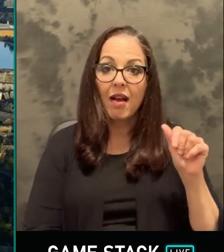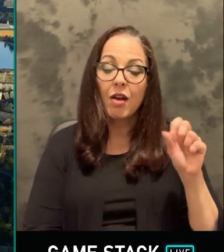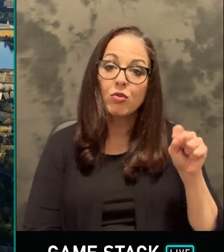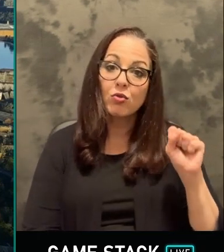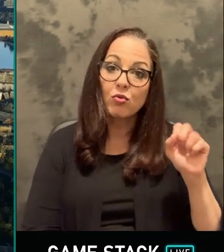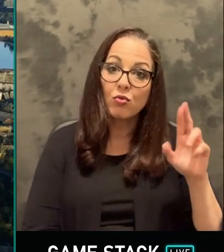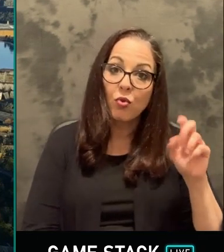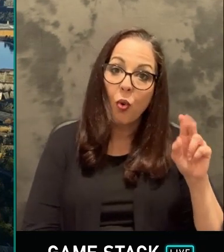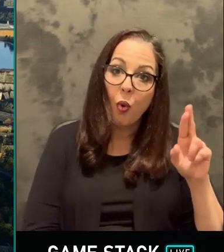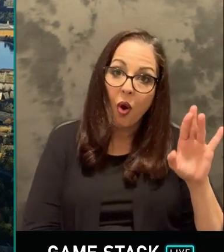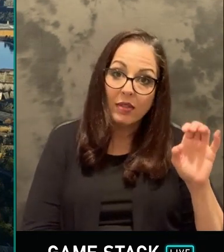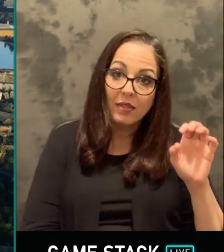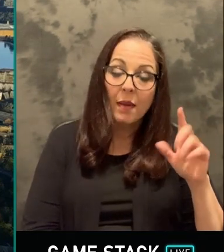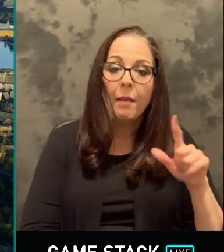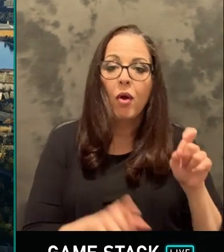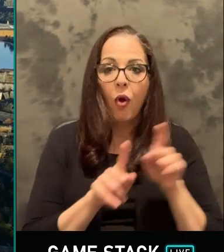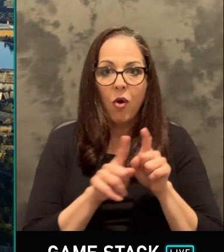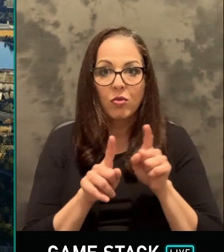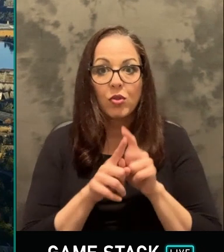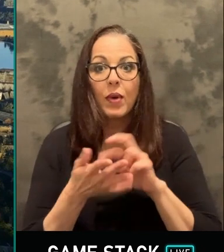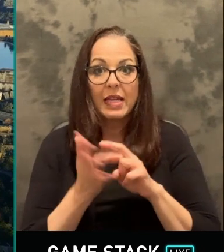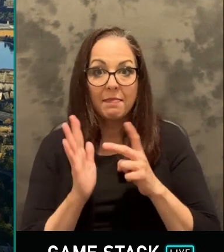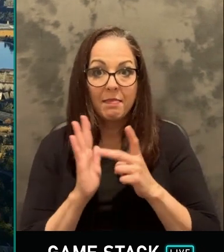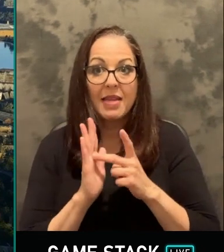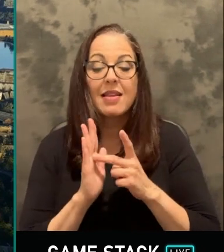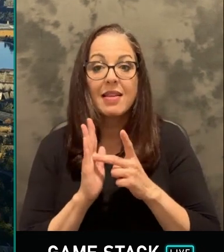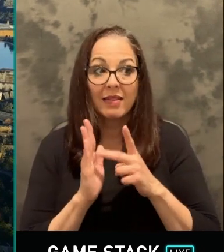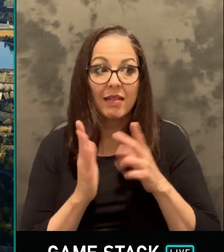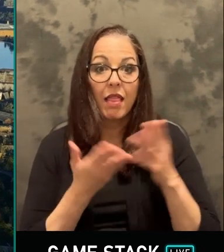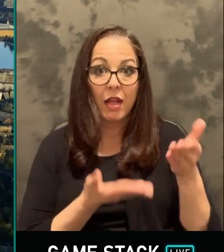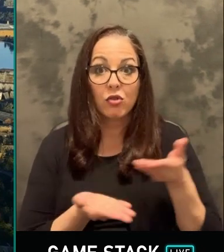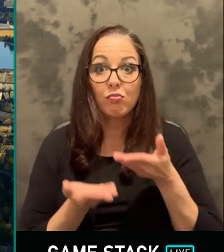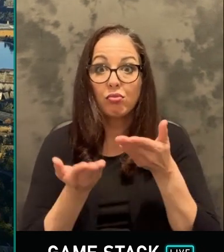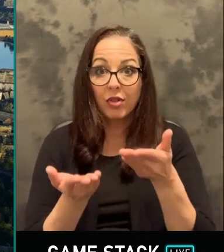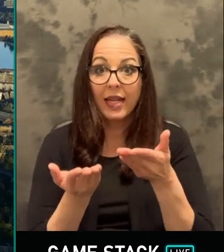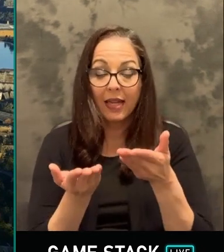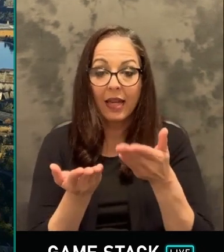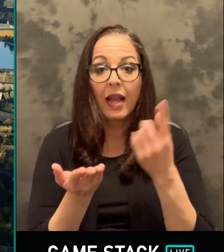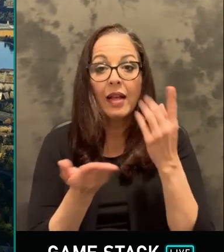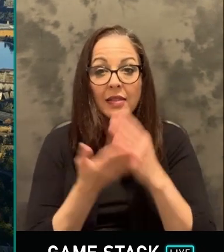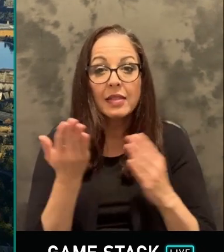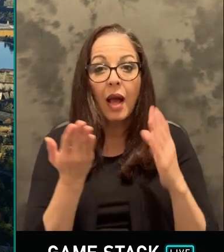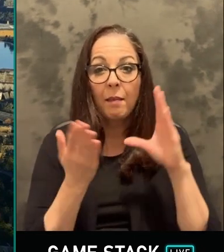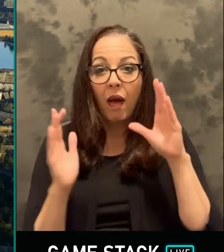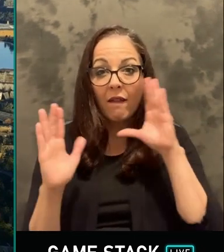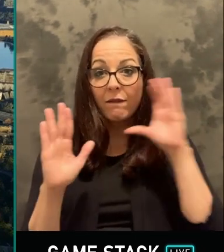but also, it means also to bring some photo treatments, some data treatments.